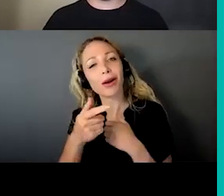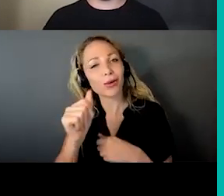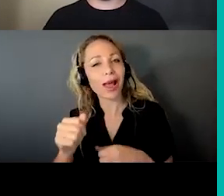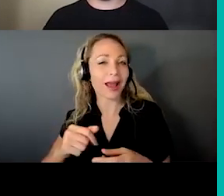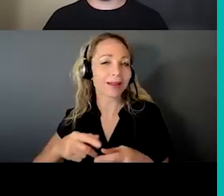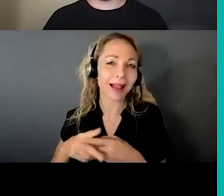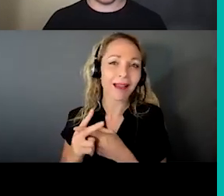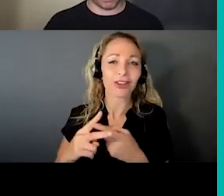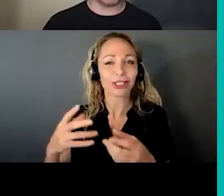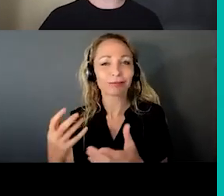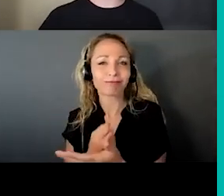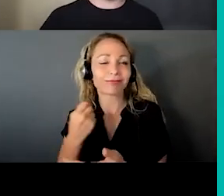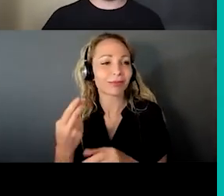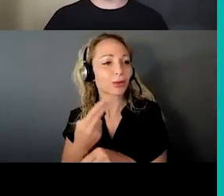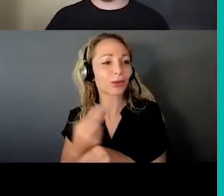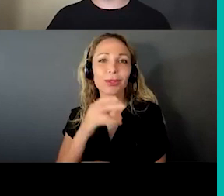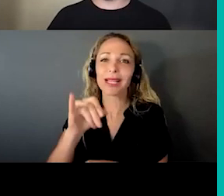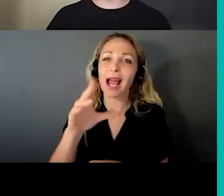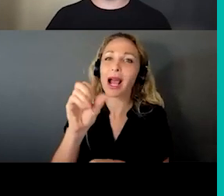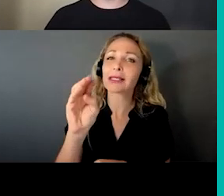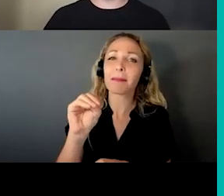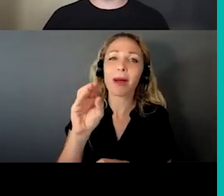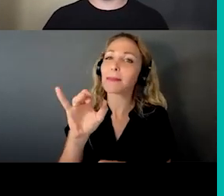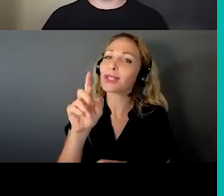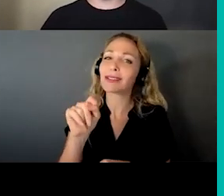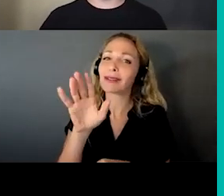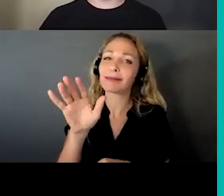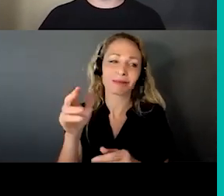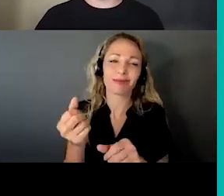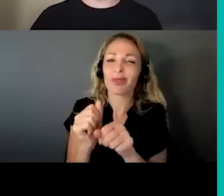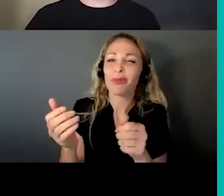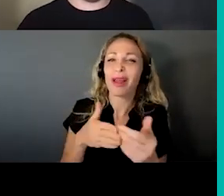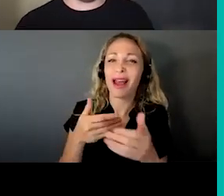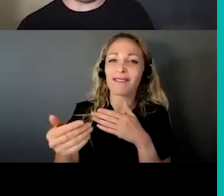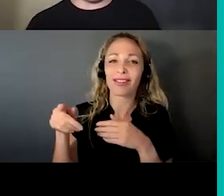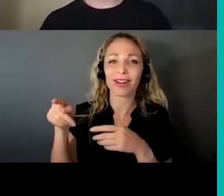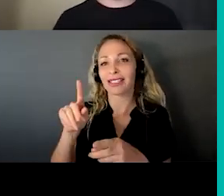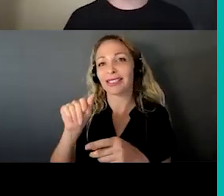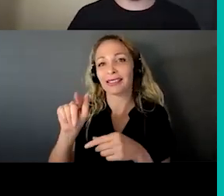CUSTOM OBJECT WITH WHATEVER DATA TYPE YOU WANT BEING SNEAKY WITH THE FIELDS.